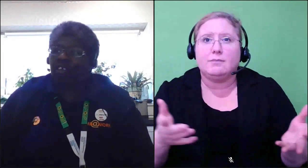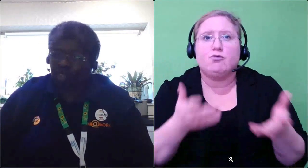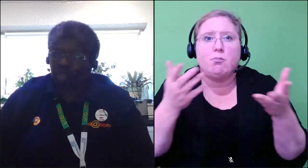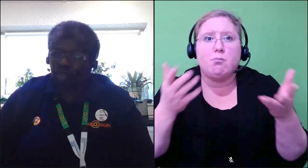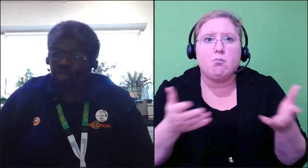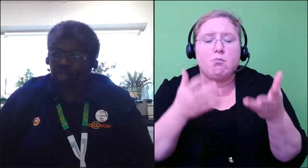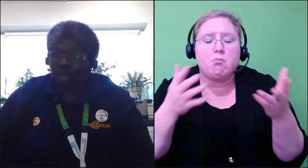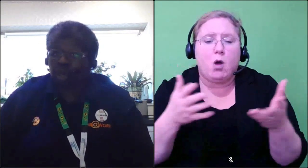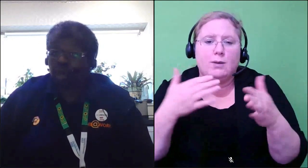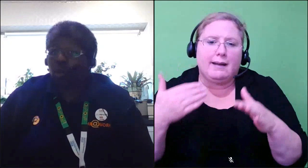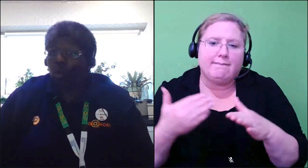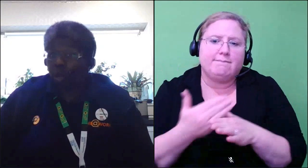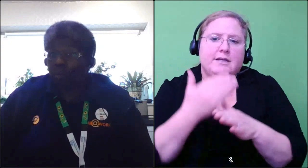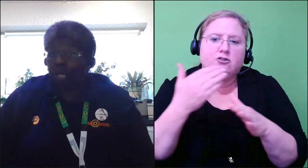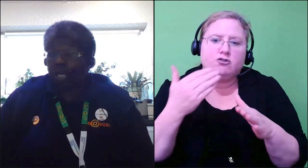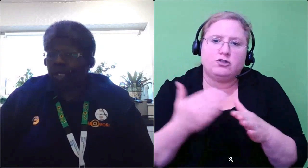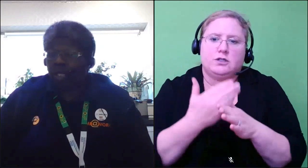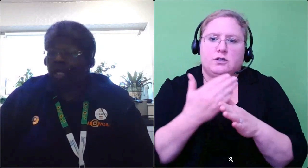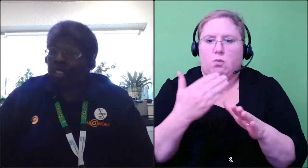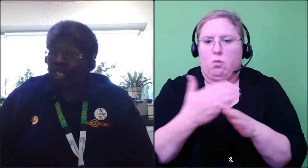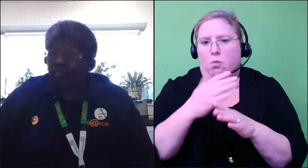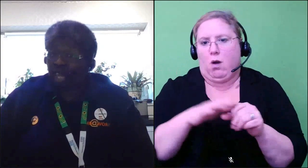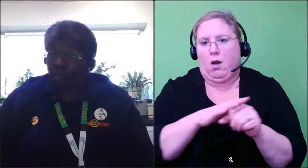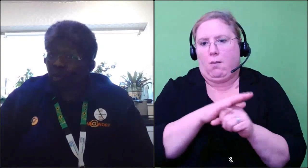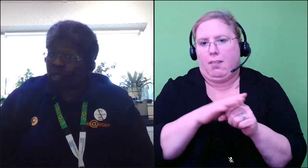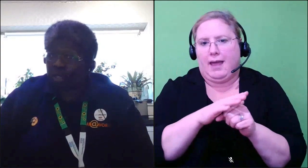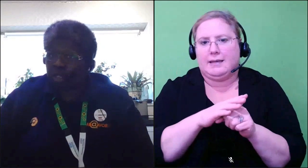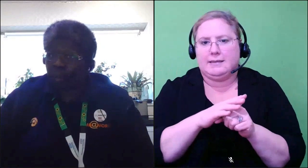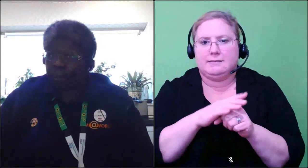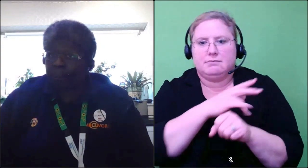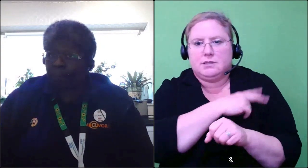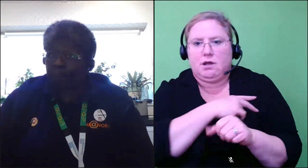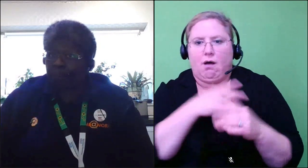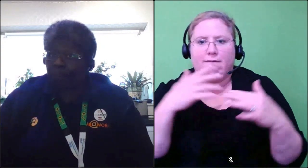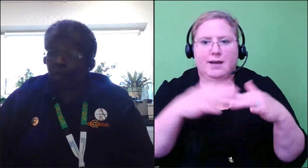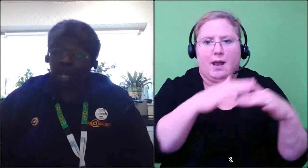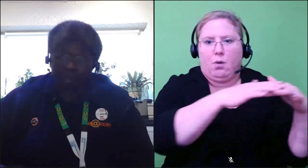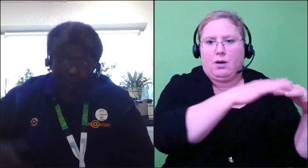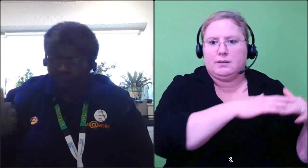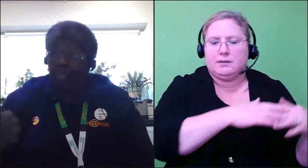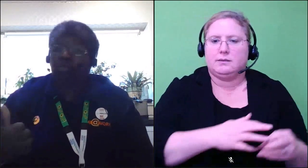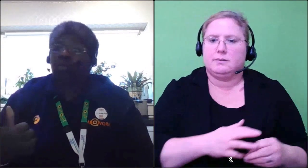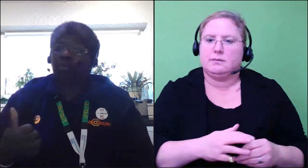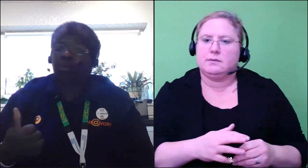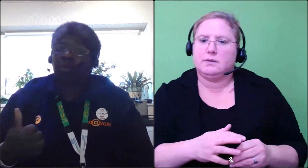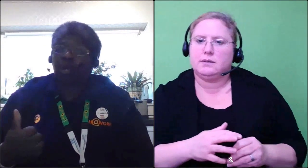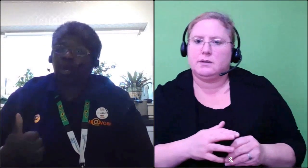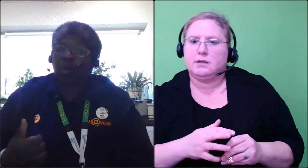efficient workplace staff networks. We have a women's group.